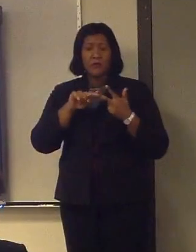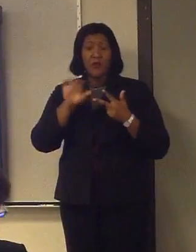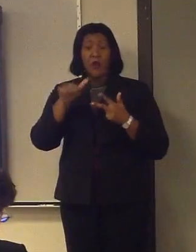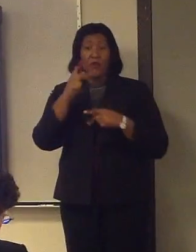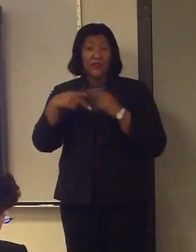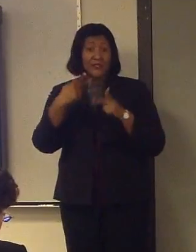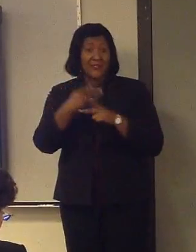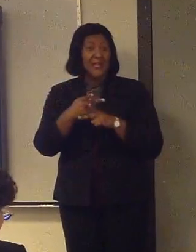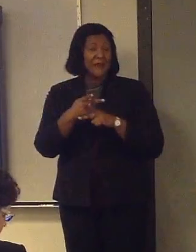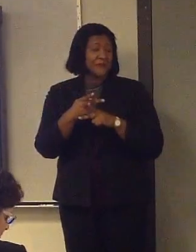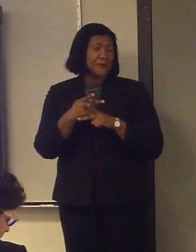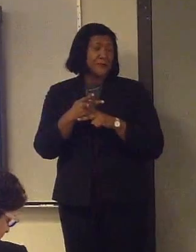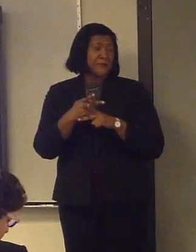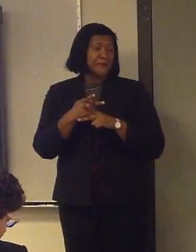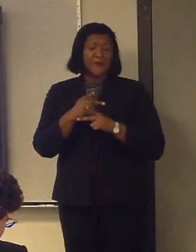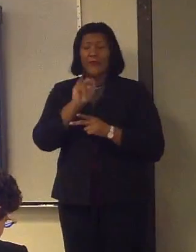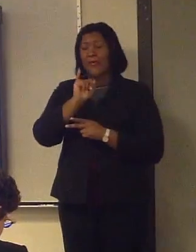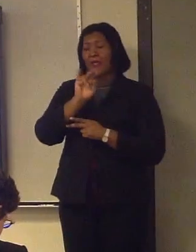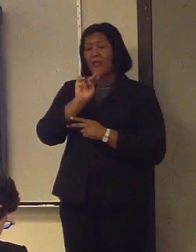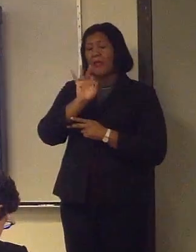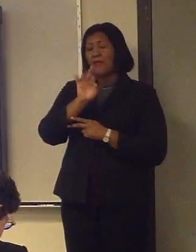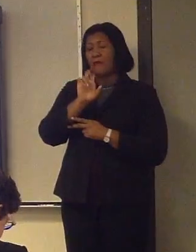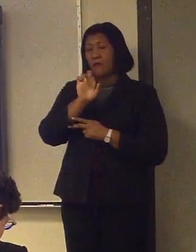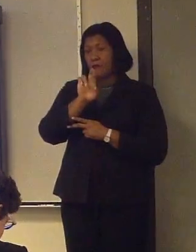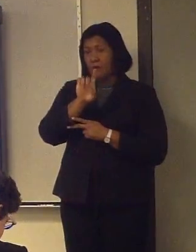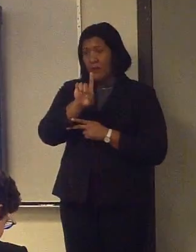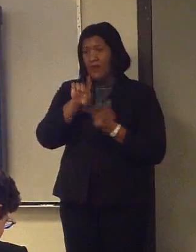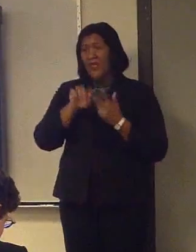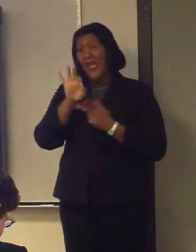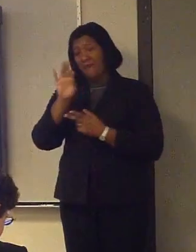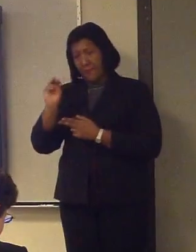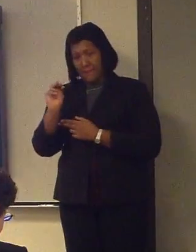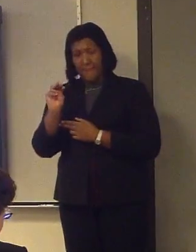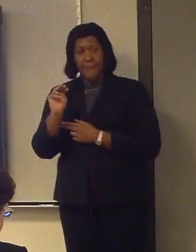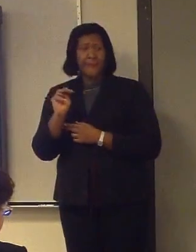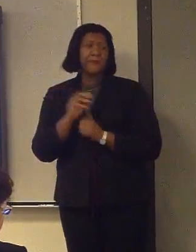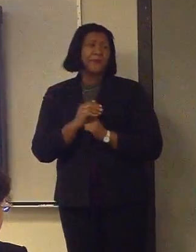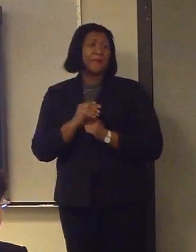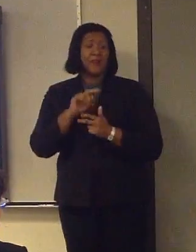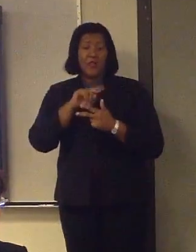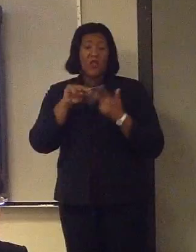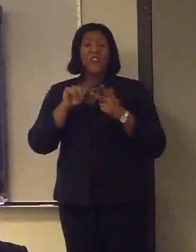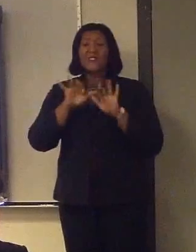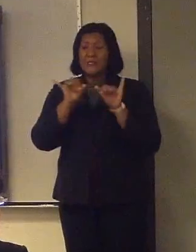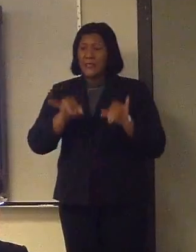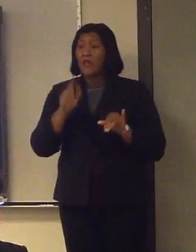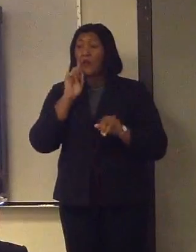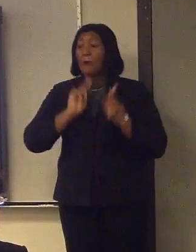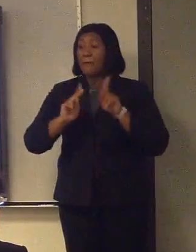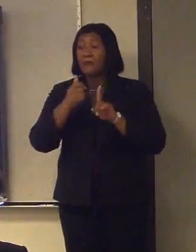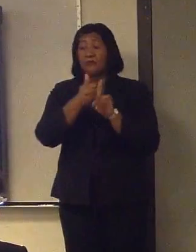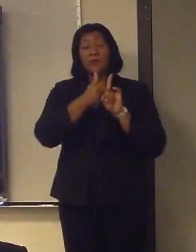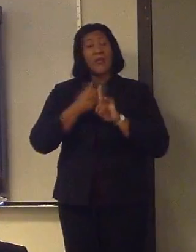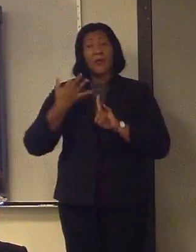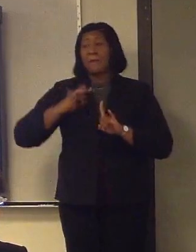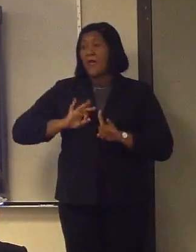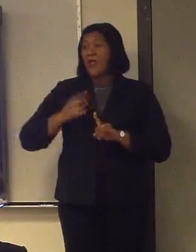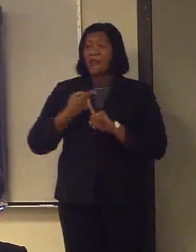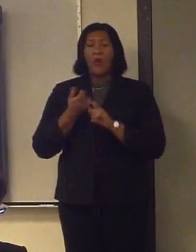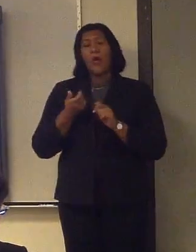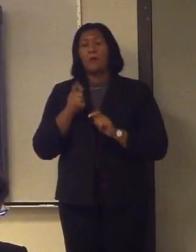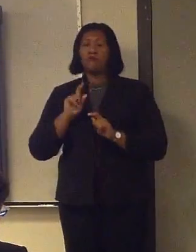systems. Infrared and FM. These systems are for people who benefit from amplification.